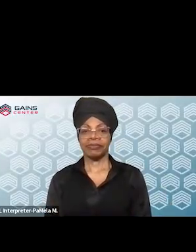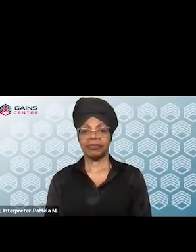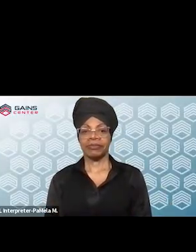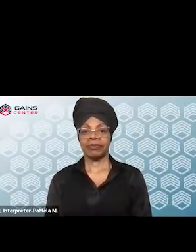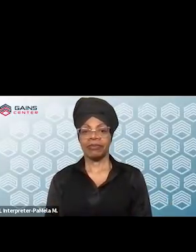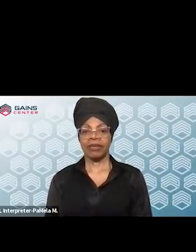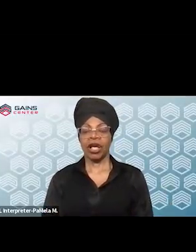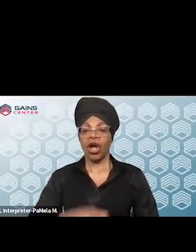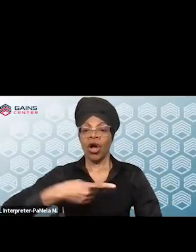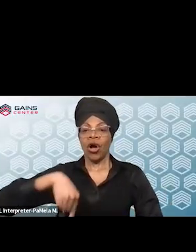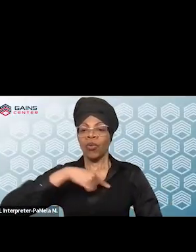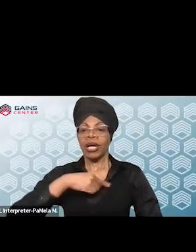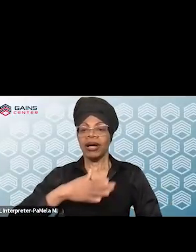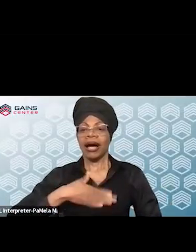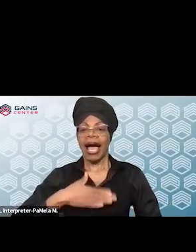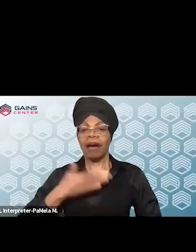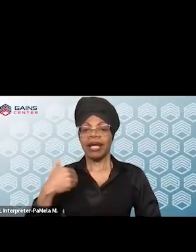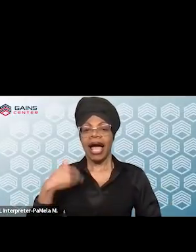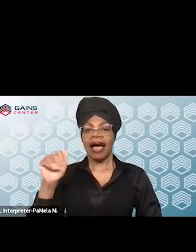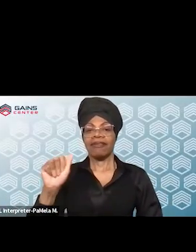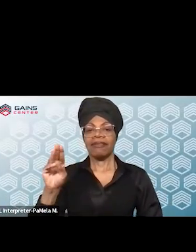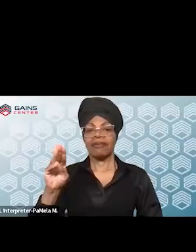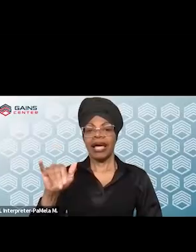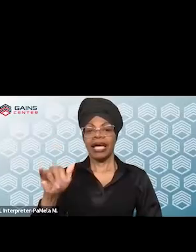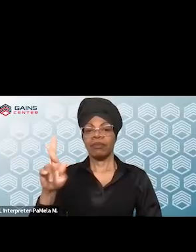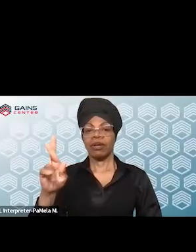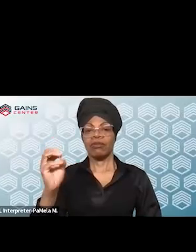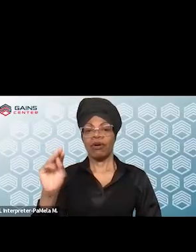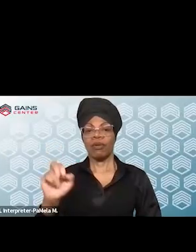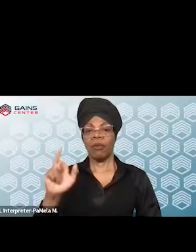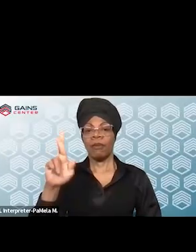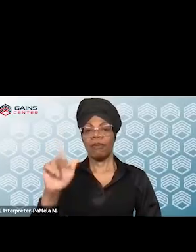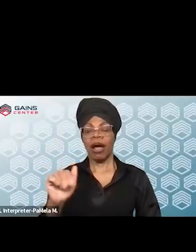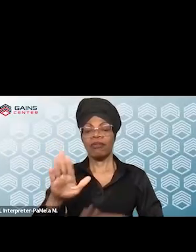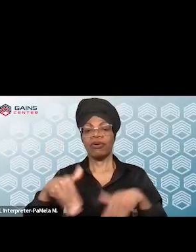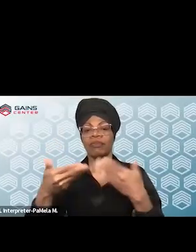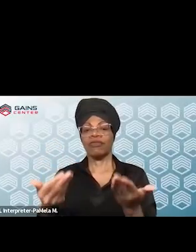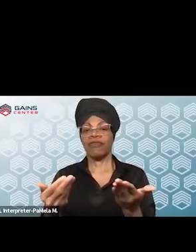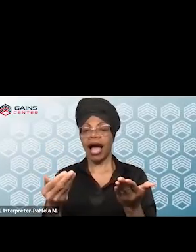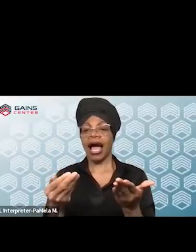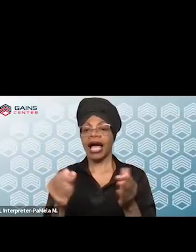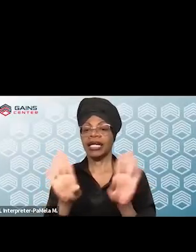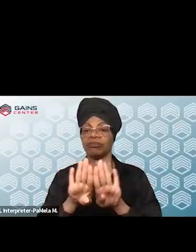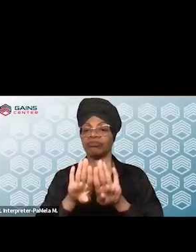And we are really pleased today to have Amy Romero providing some opening remarks on behalf of SAMHSA,